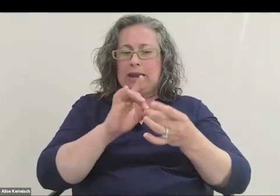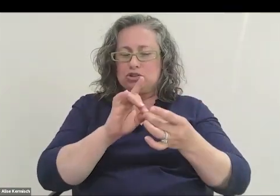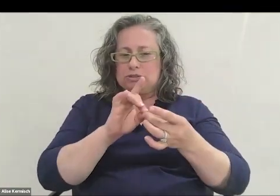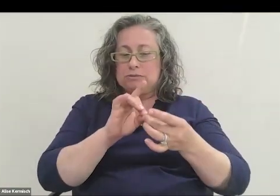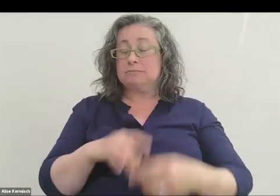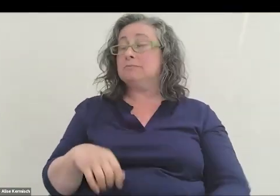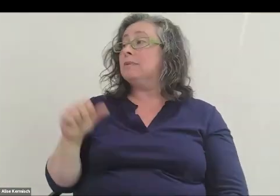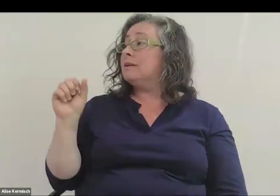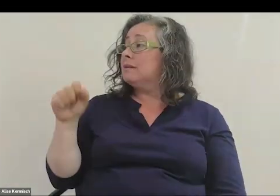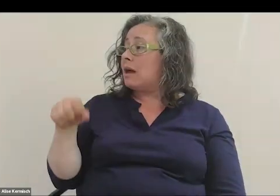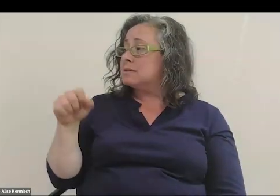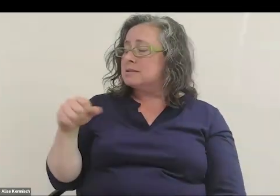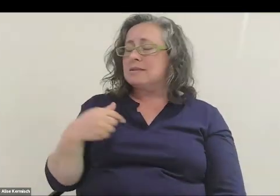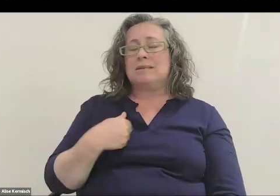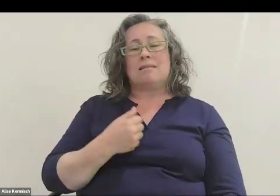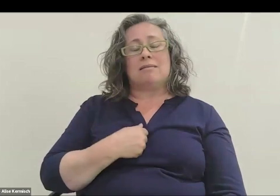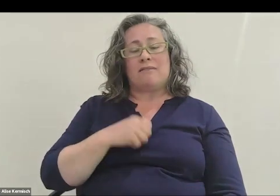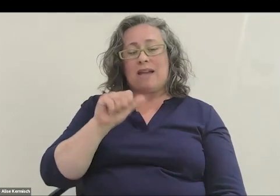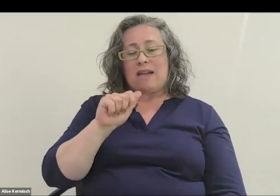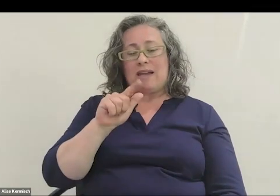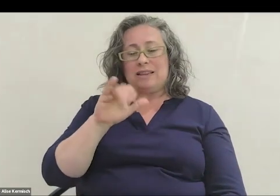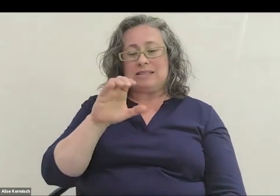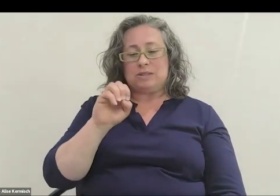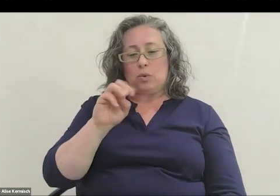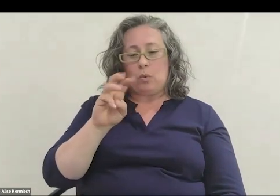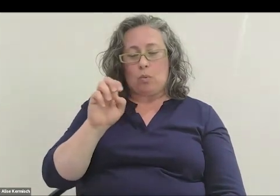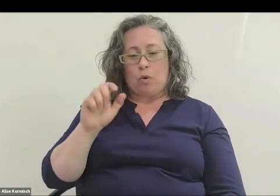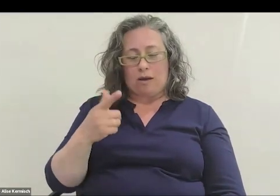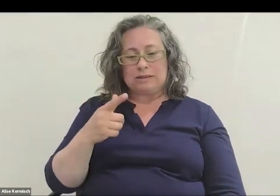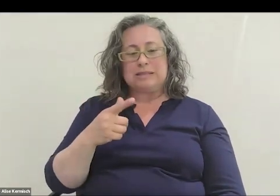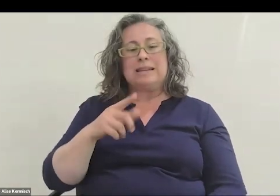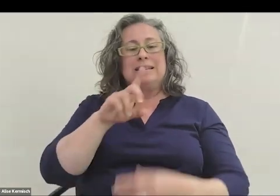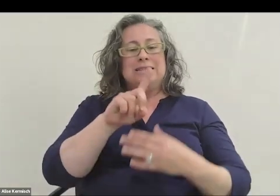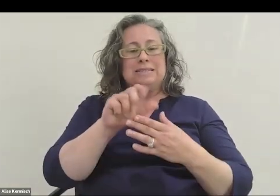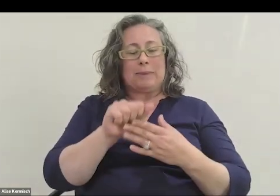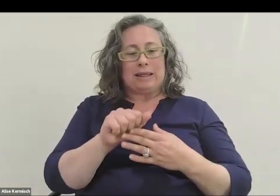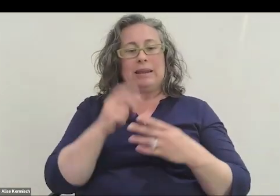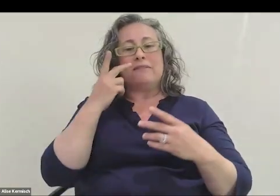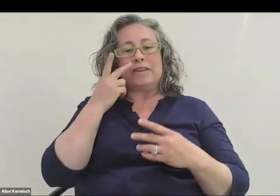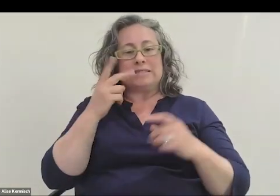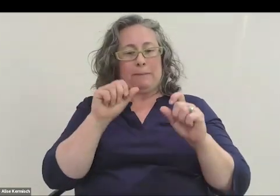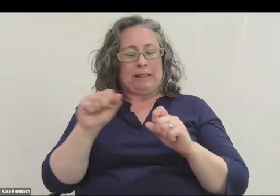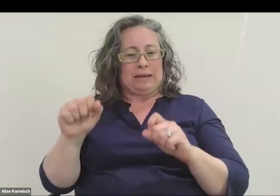Yes. I love Alice Wong's Disability Visibility project and all of her social media accounts.